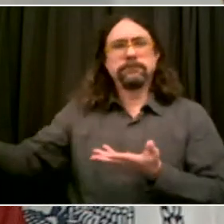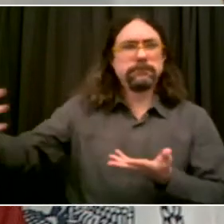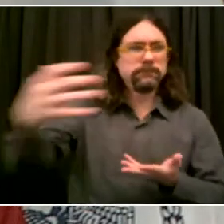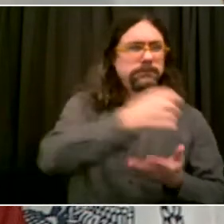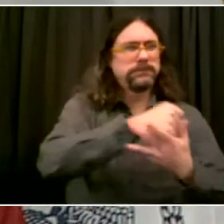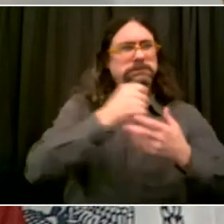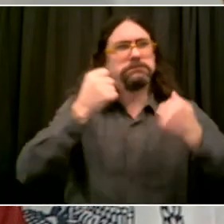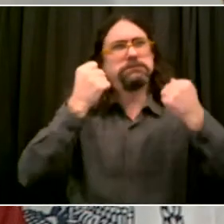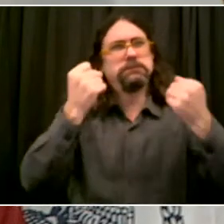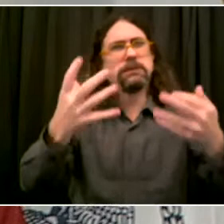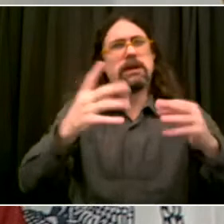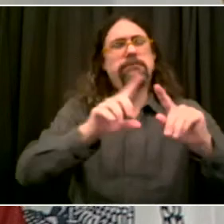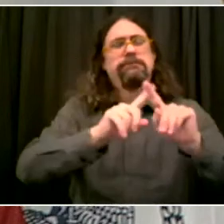WILL COME OUT IN